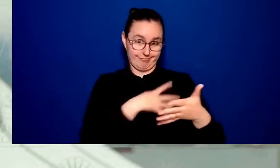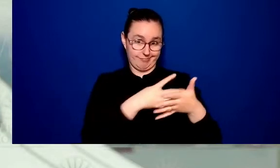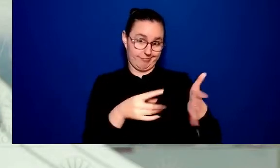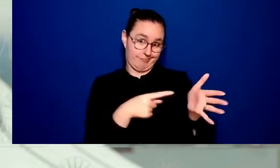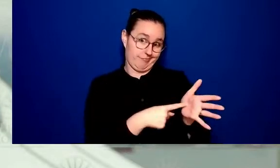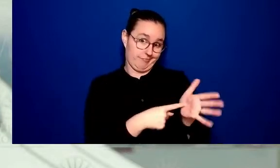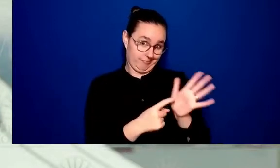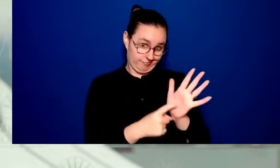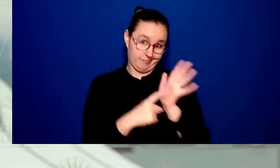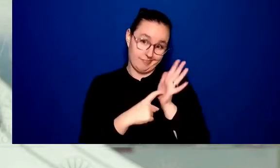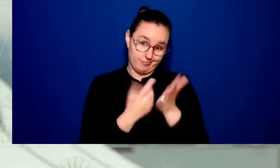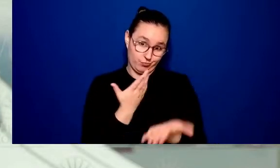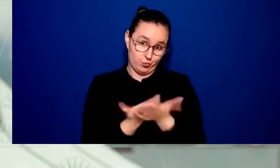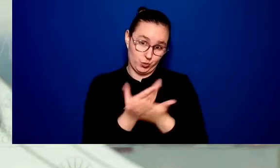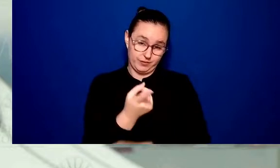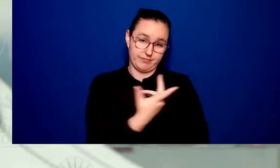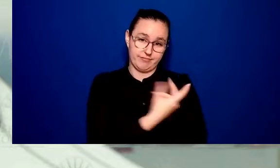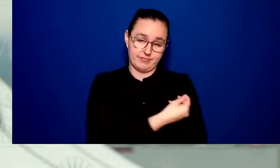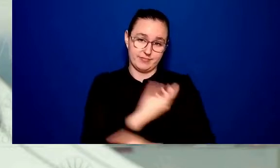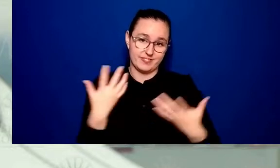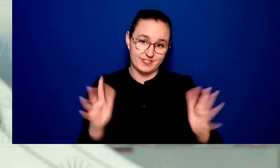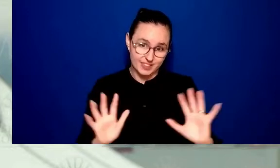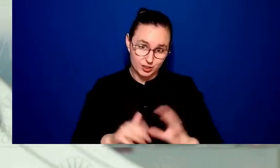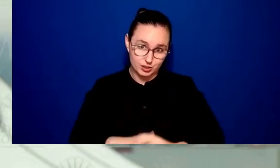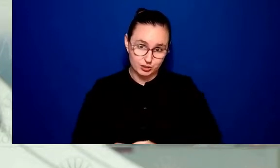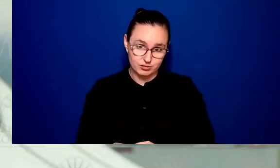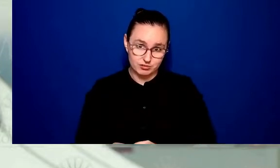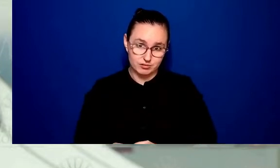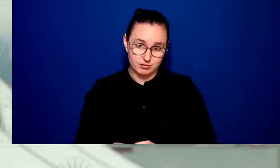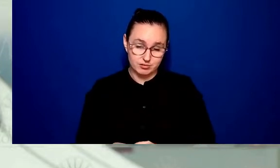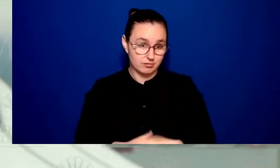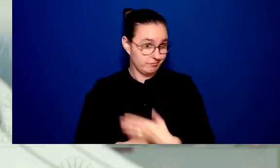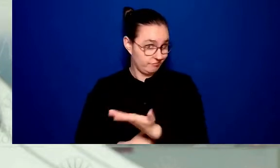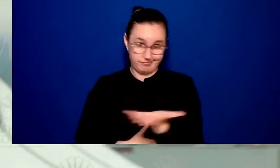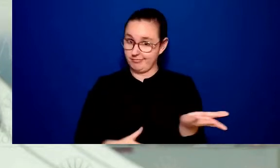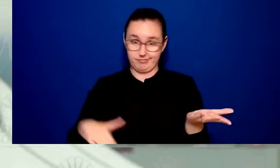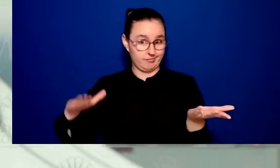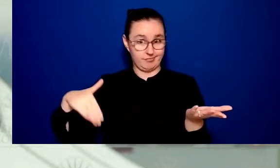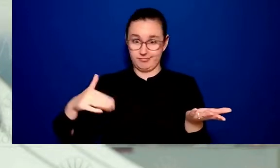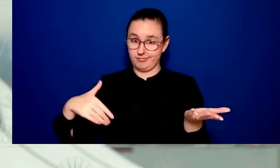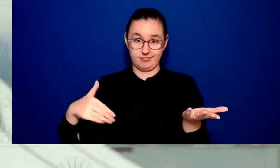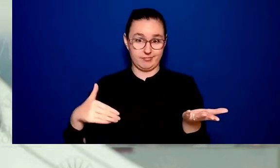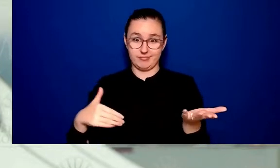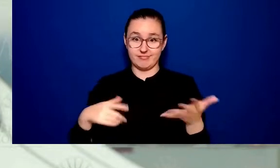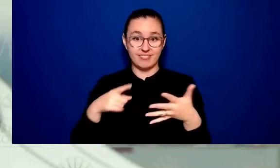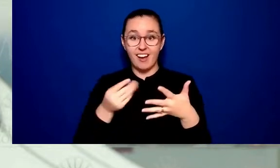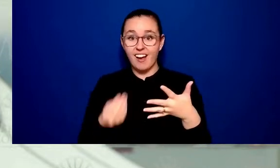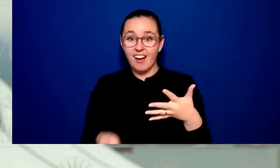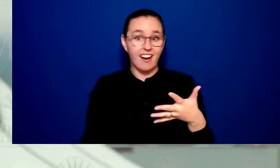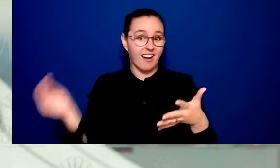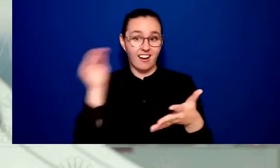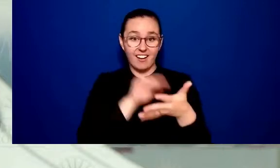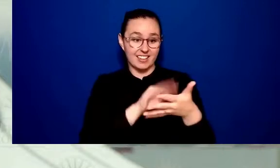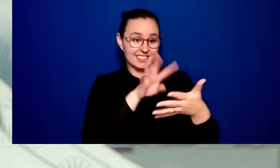not yet vaccinated will be entirely excluded. Uh starting